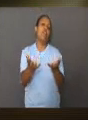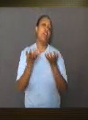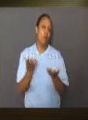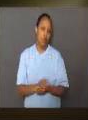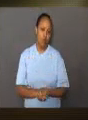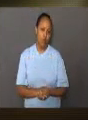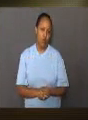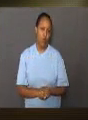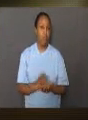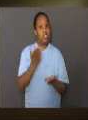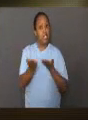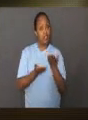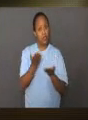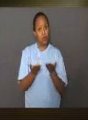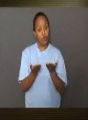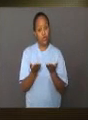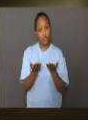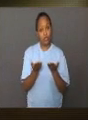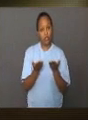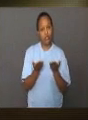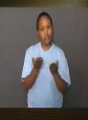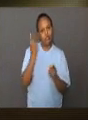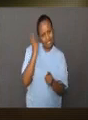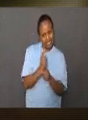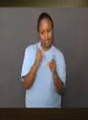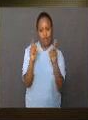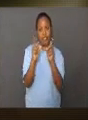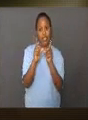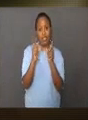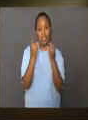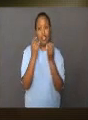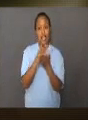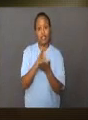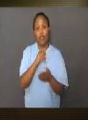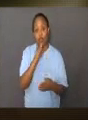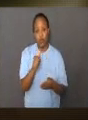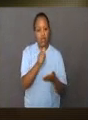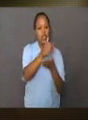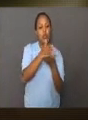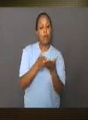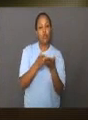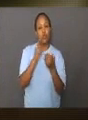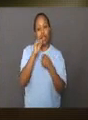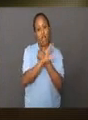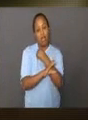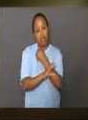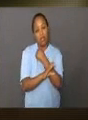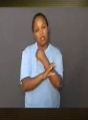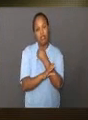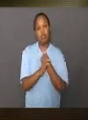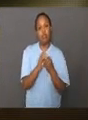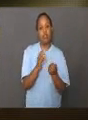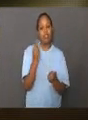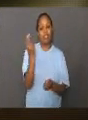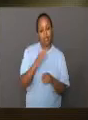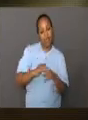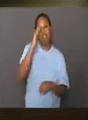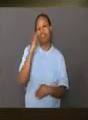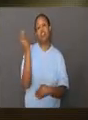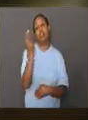if services are not distributed fairly some parts of the country would benefit more than others